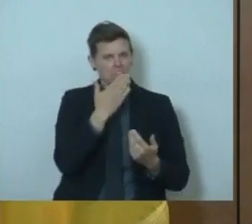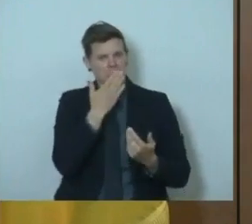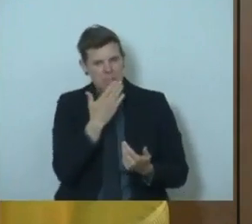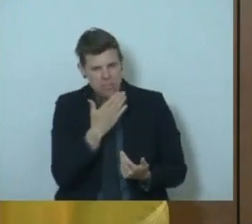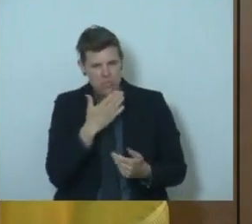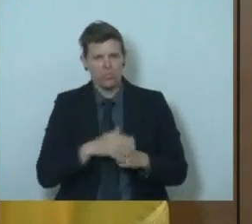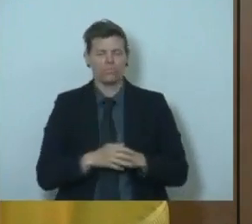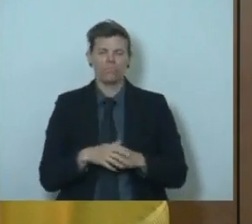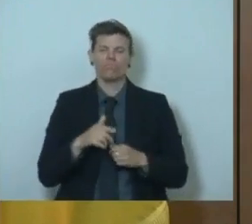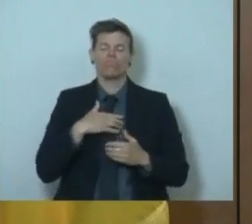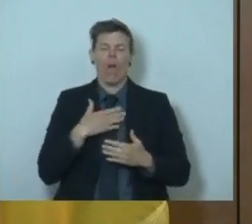THANK YOU.